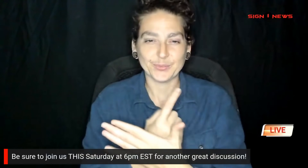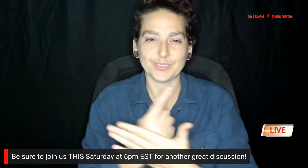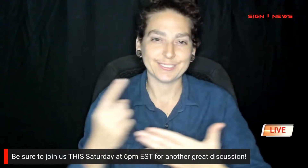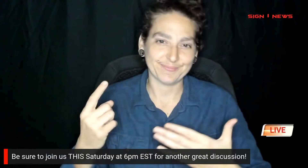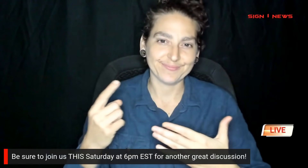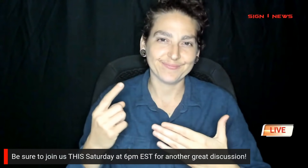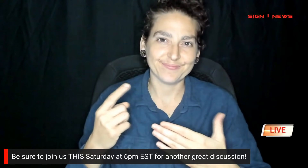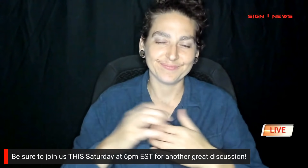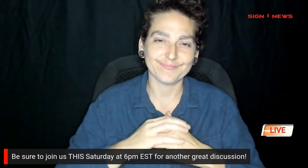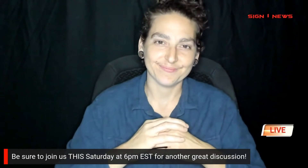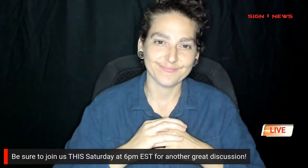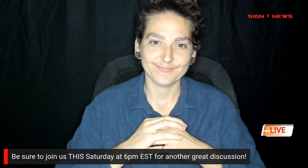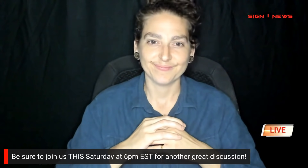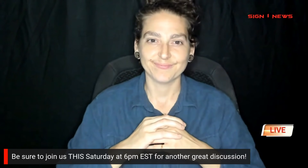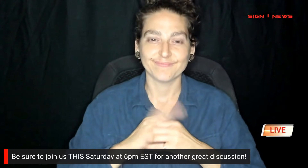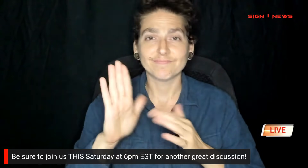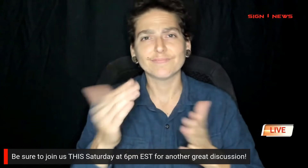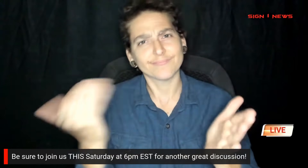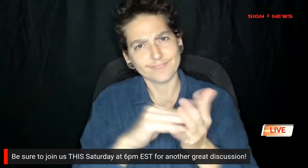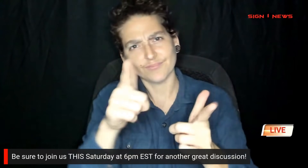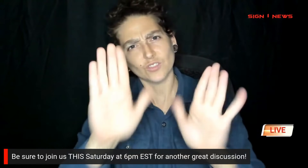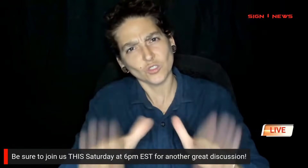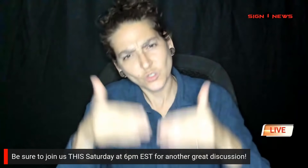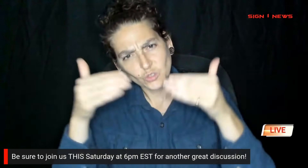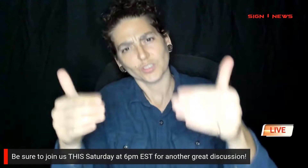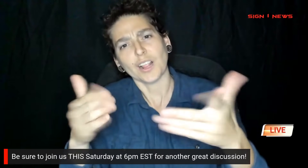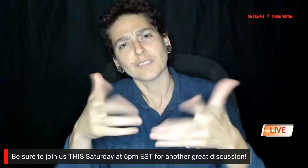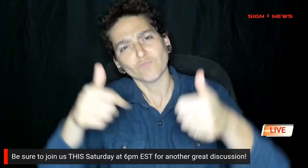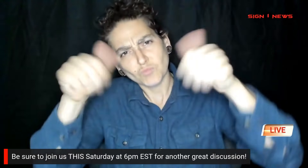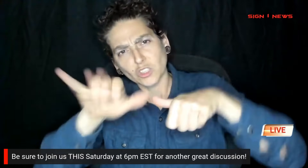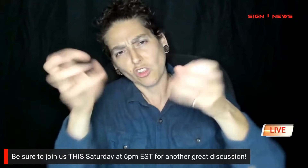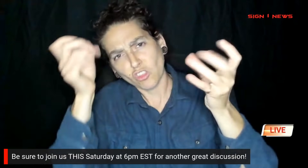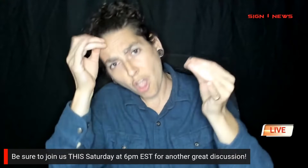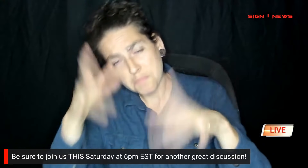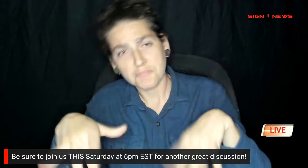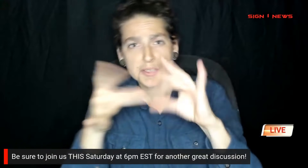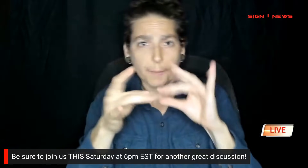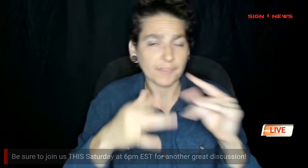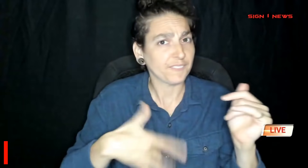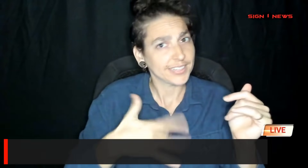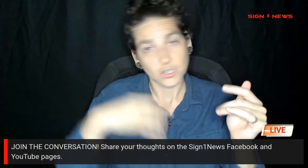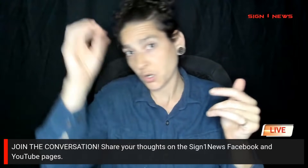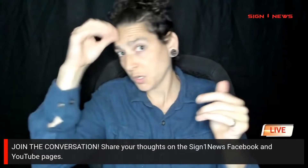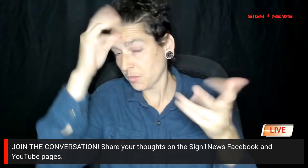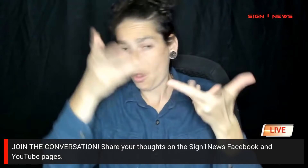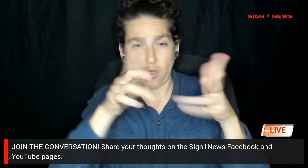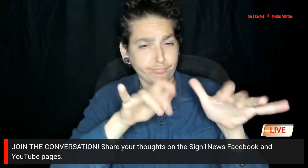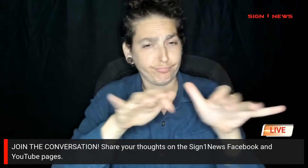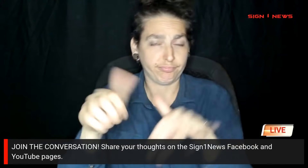of the week again be sure to post your thoughts and comments at any time during any of the